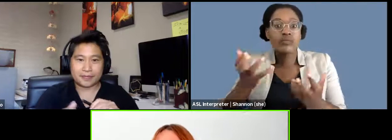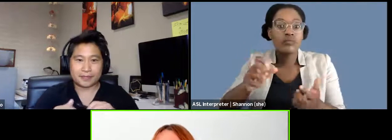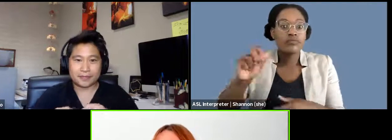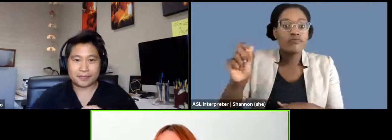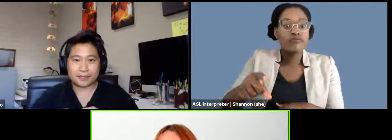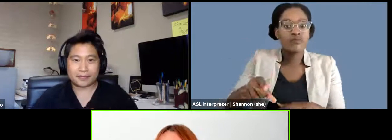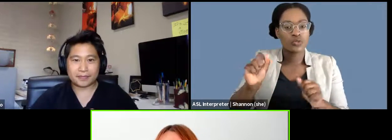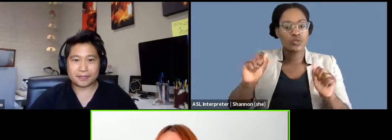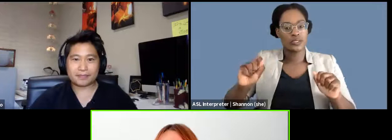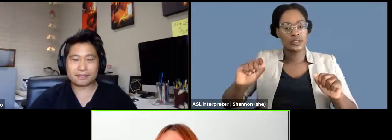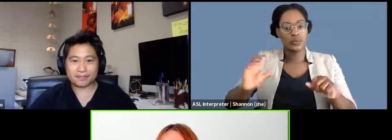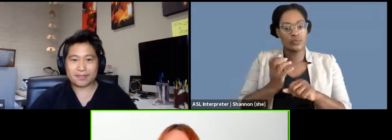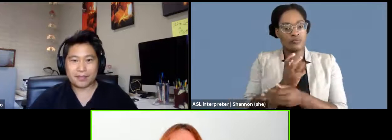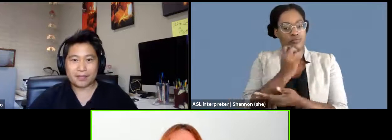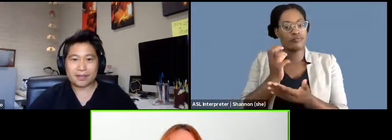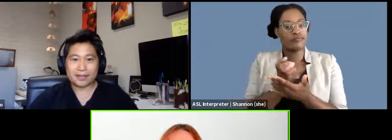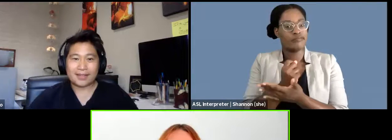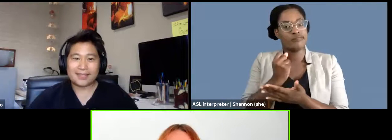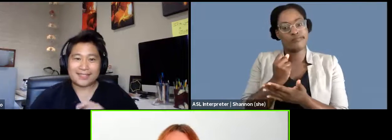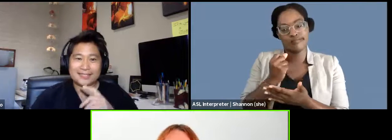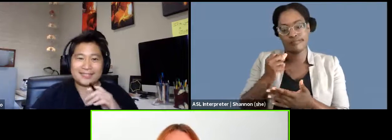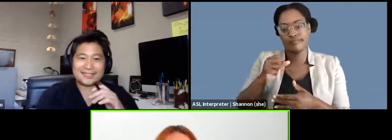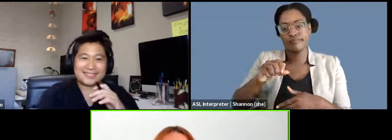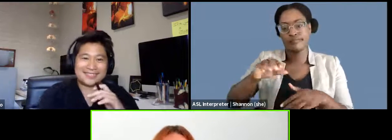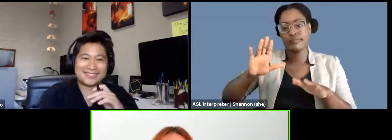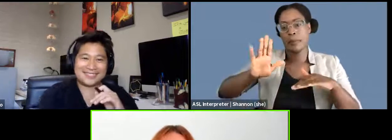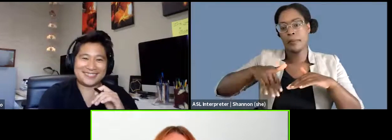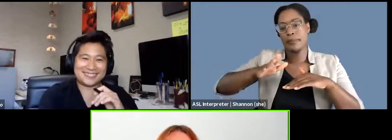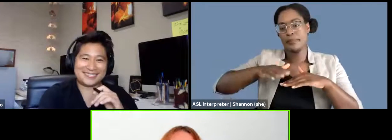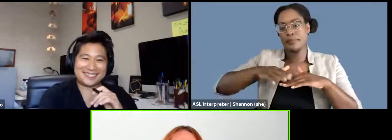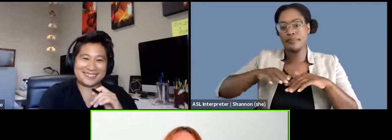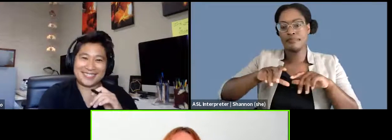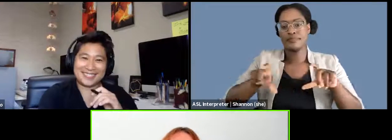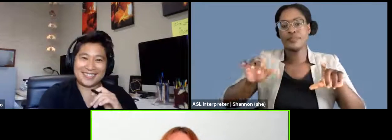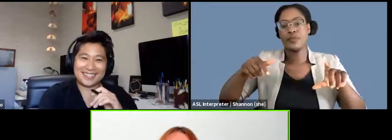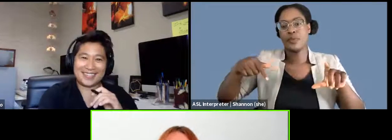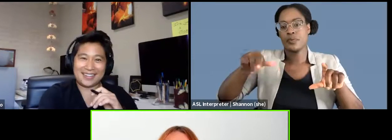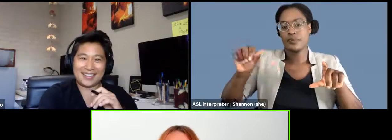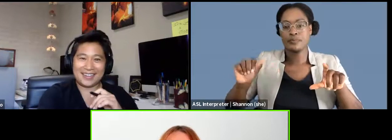It is the difference between ask culture and guess culture which I think is interesting.